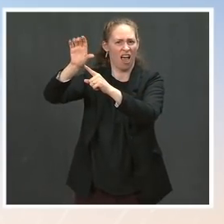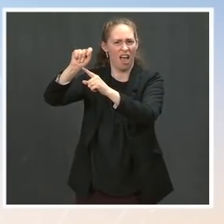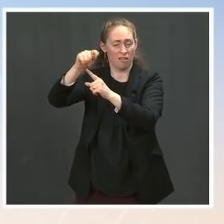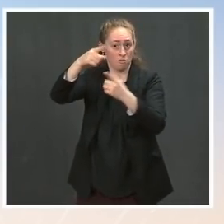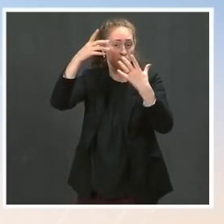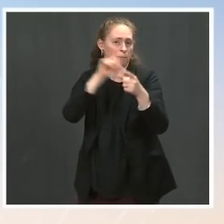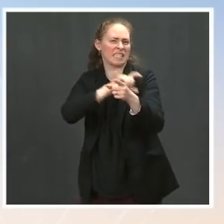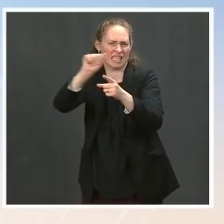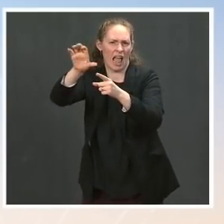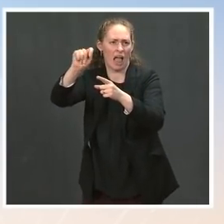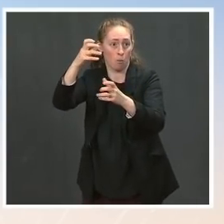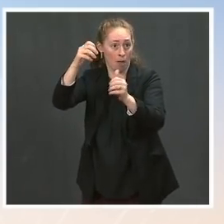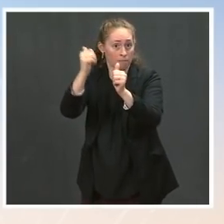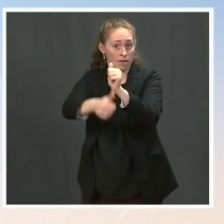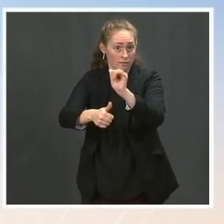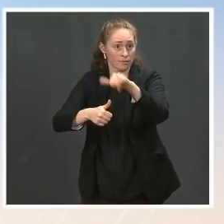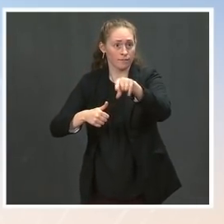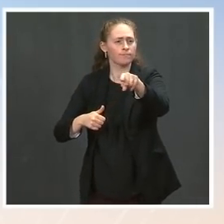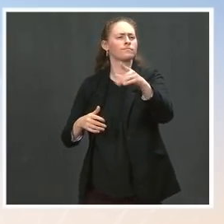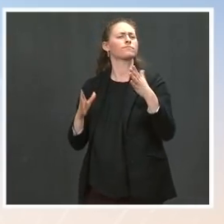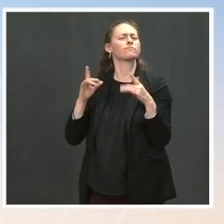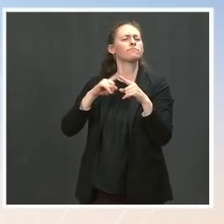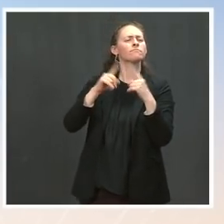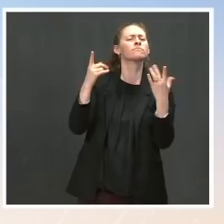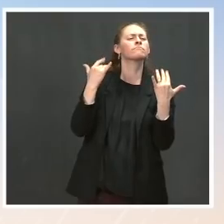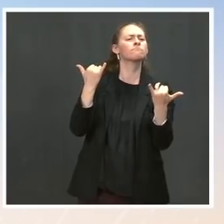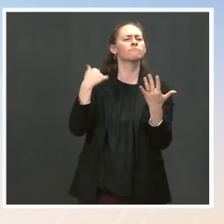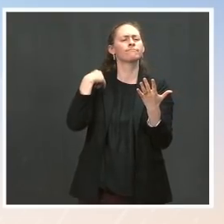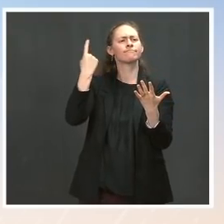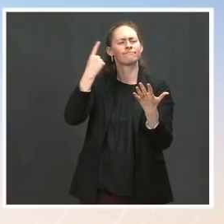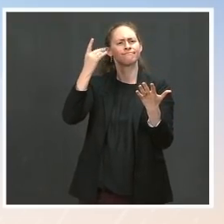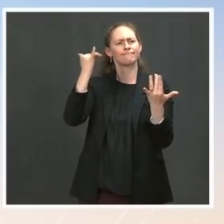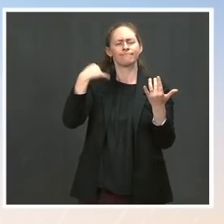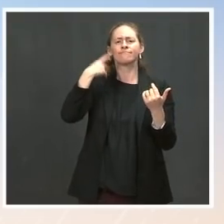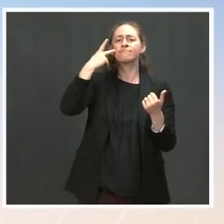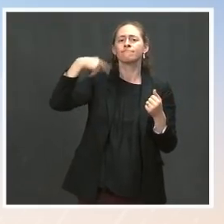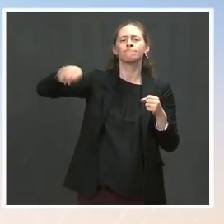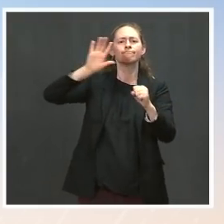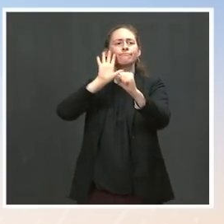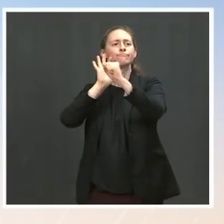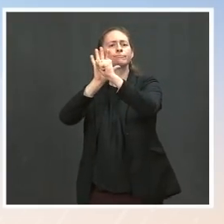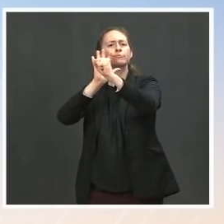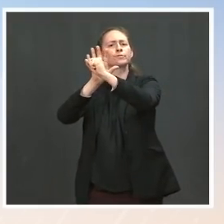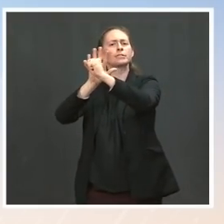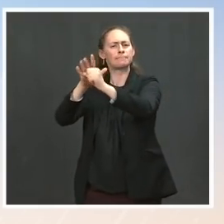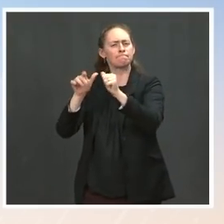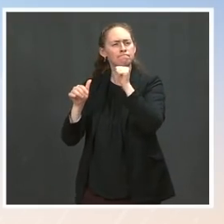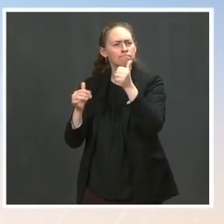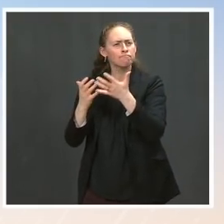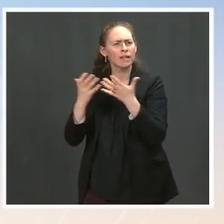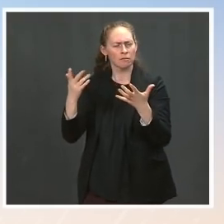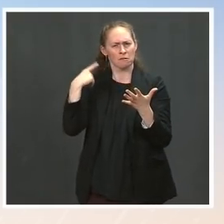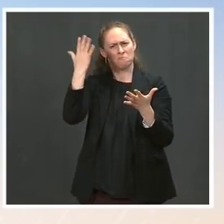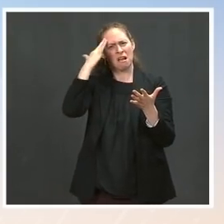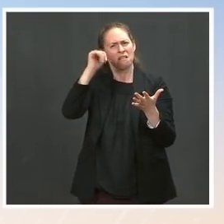at least not publicly, from this administration. What kind of steps are you taking to pressure Congress on this? And should we expect to see this,